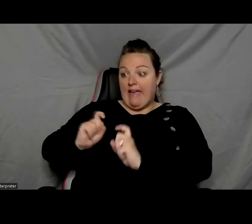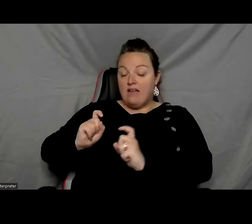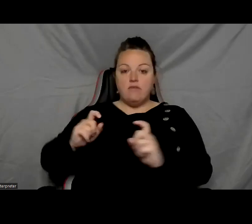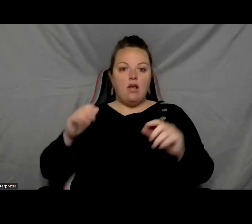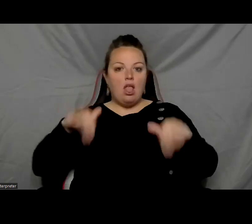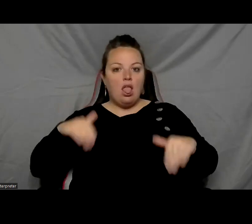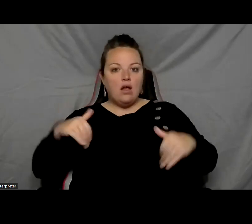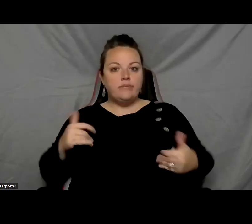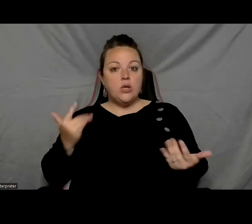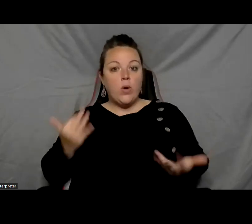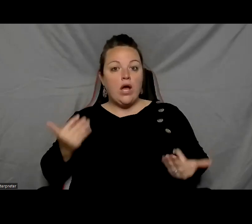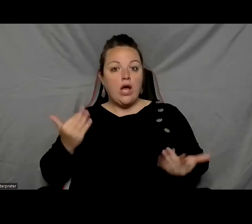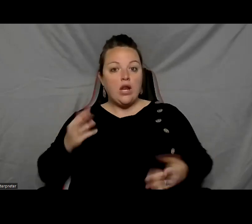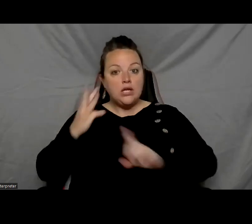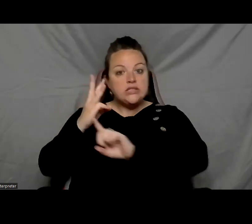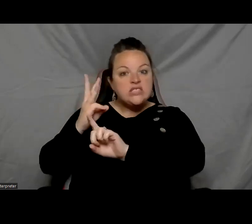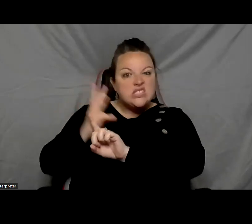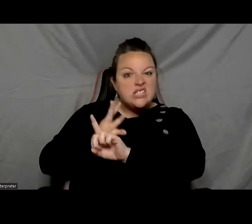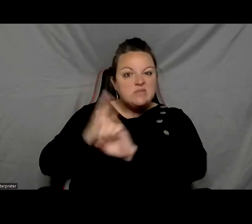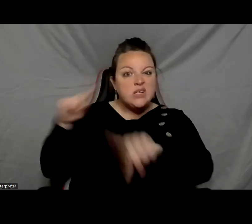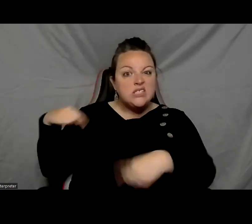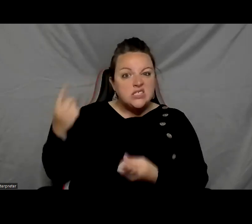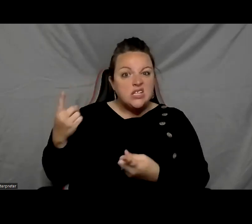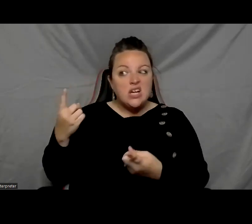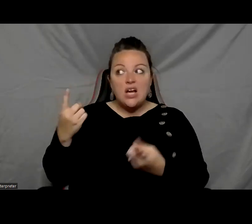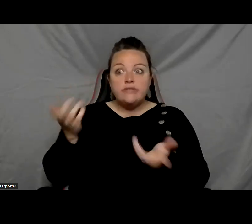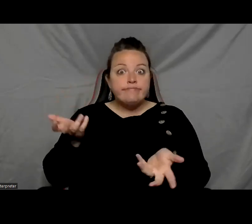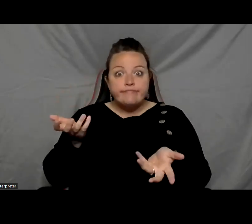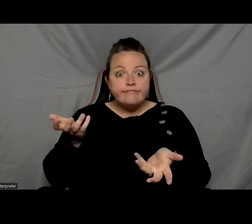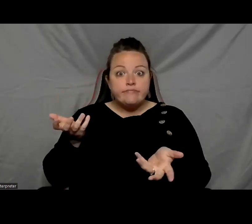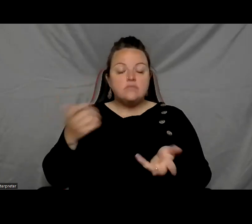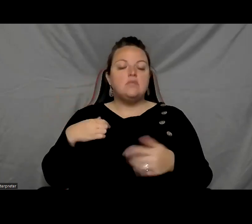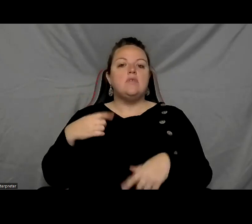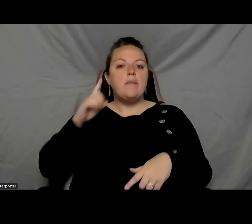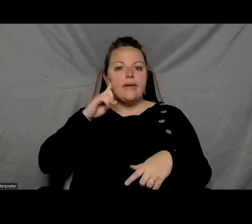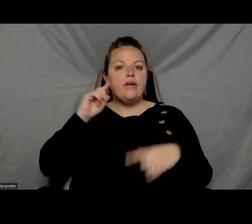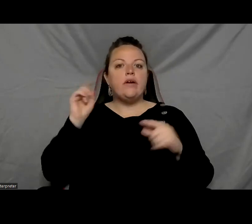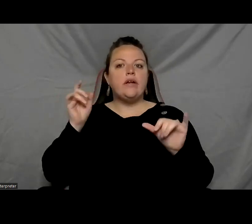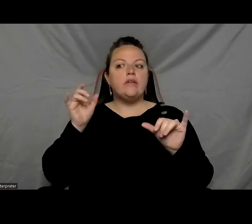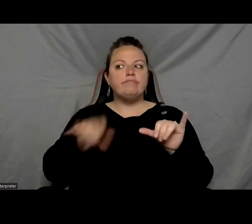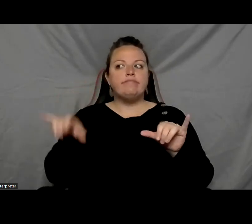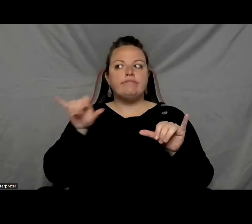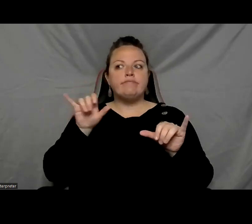it. It's been 6 months and it's been something I've been hearing across the board. Ever increasing.